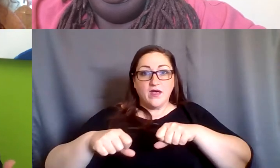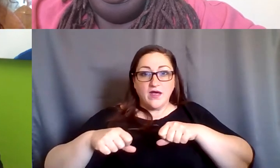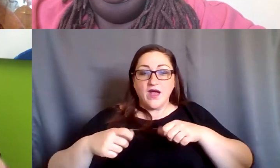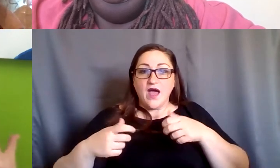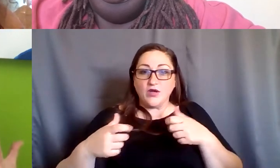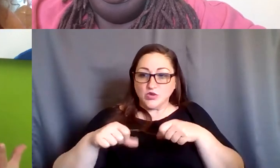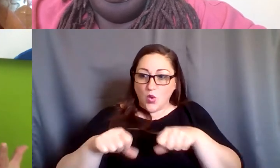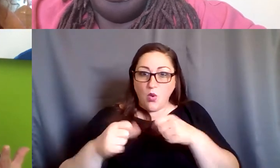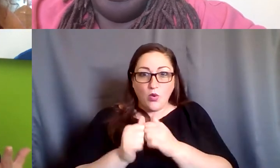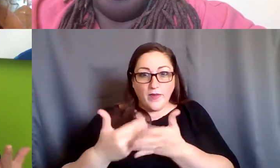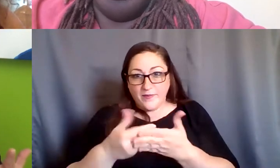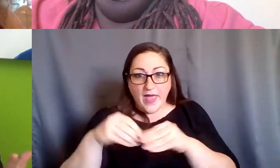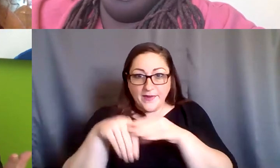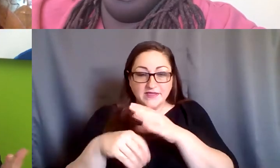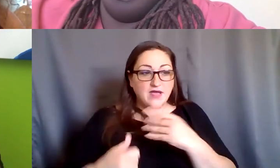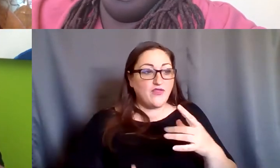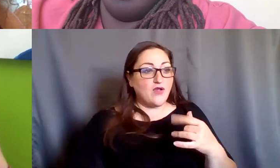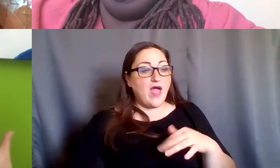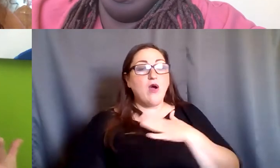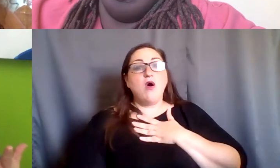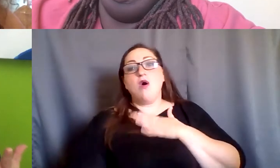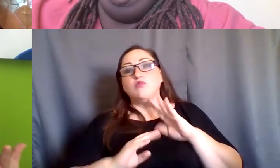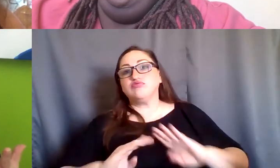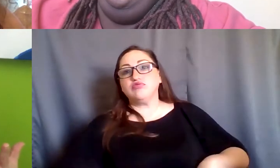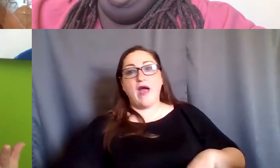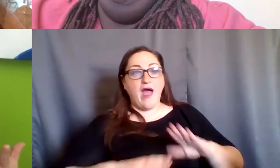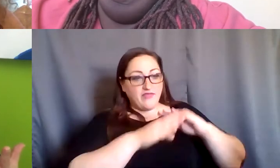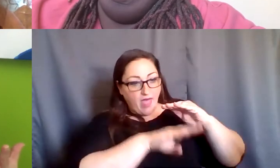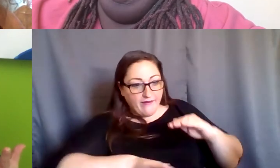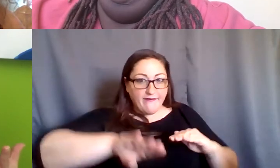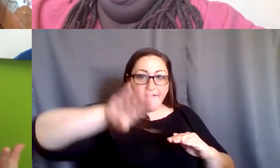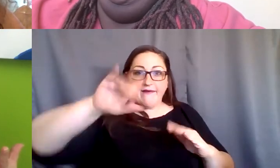weren’t invented for you because today you happen to be rolling something behind you, right?